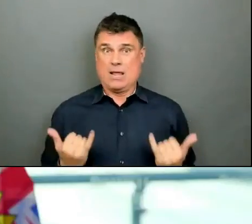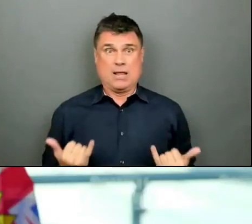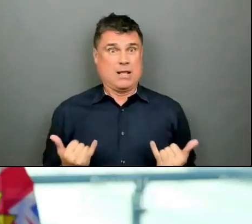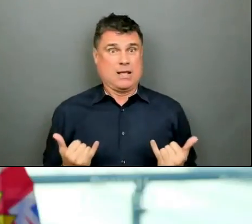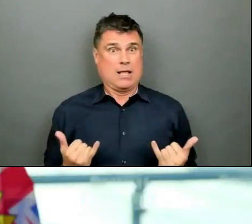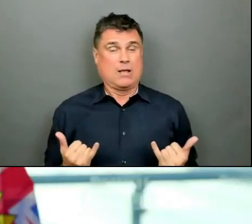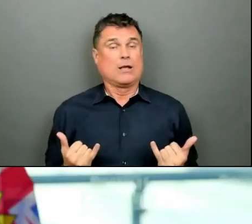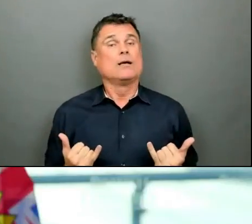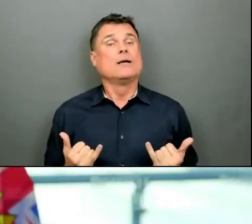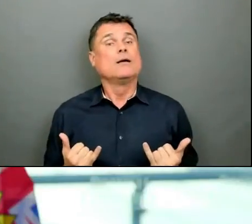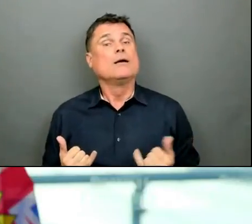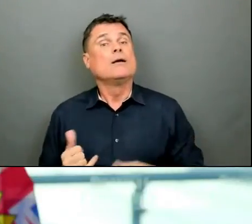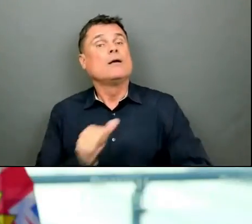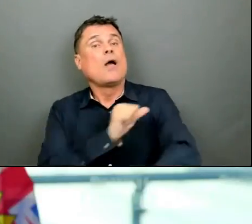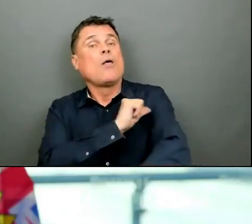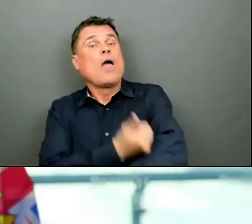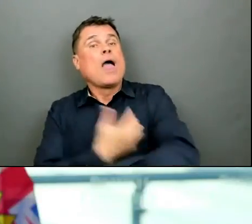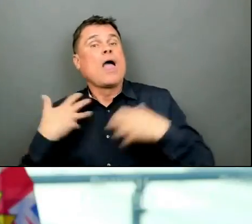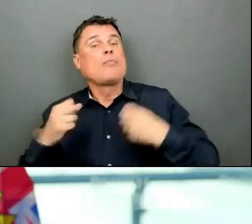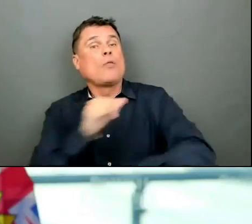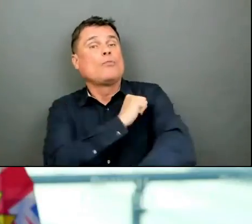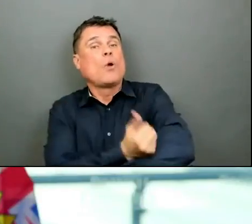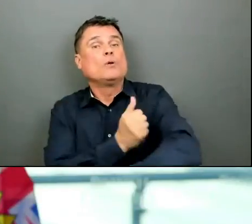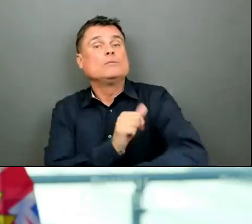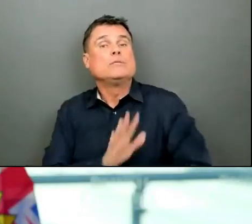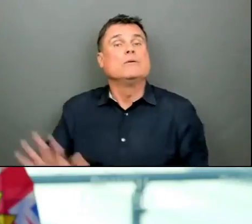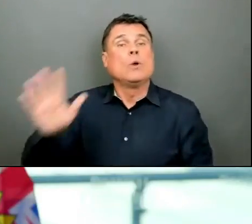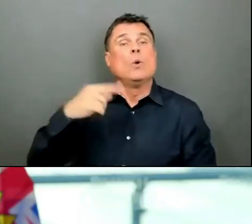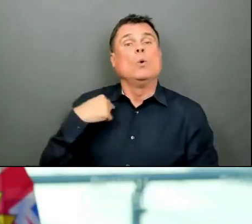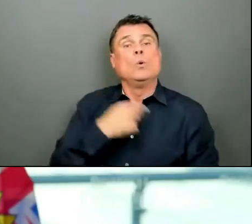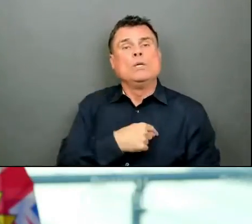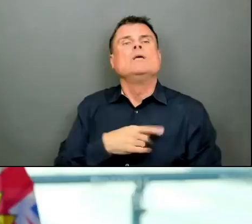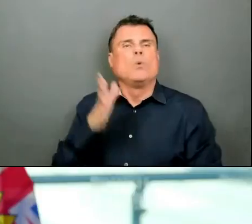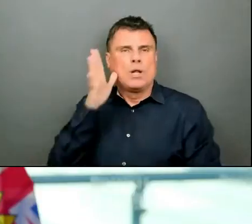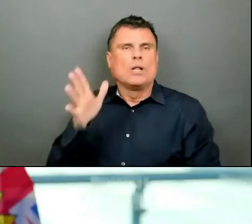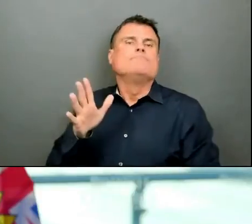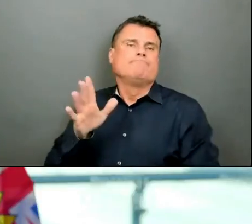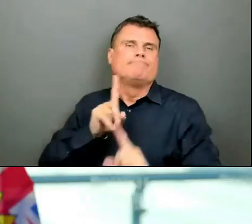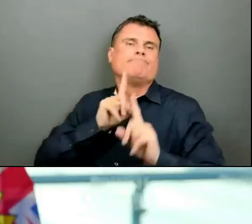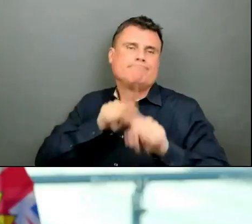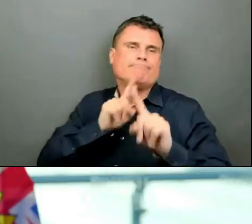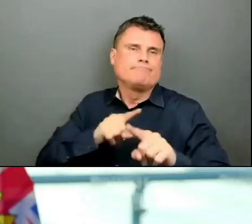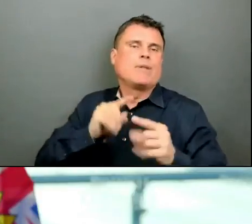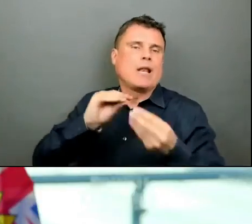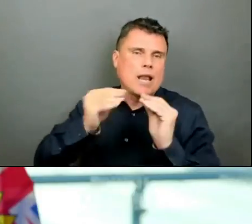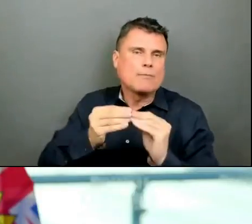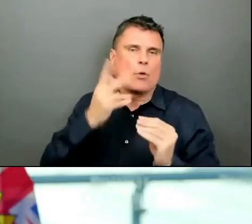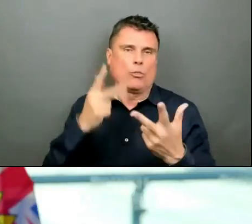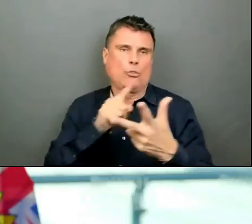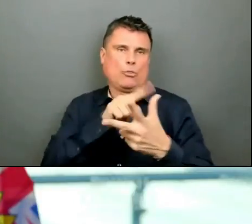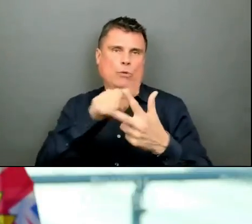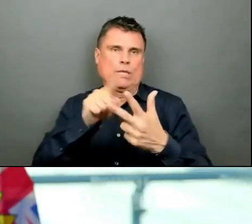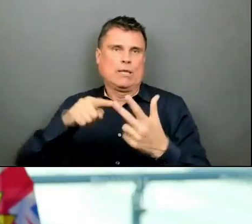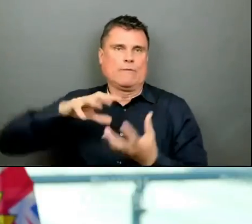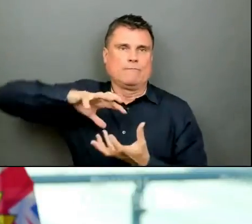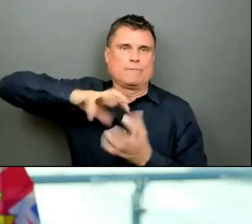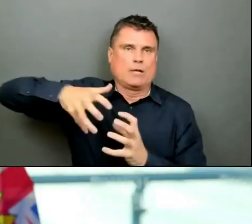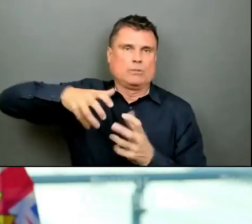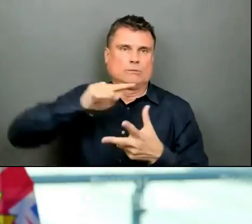variants of concern we have been following. Do you have a follow-up question? Thank